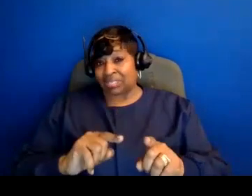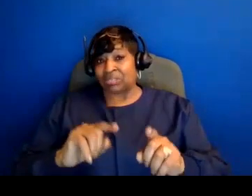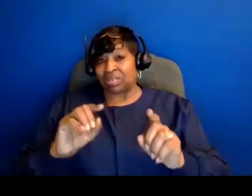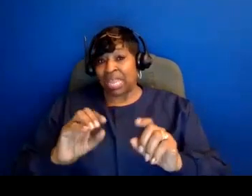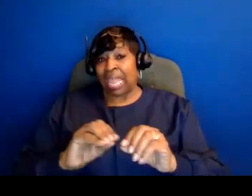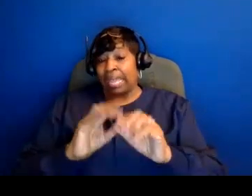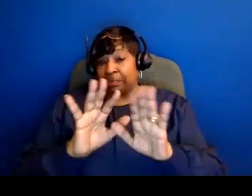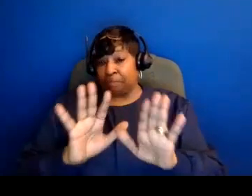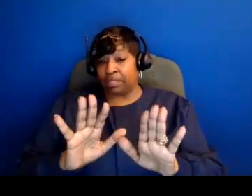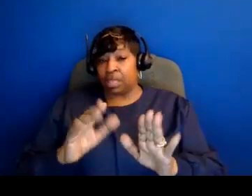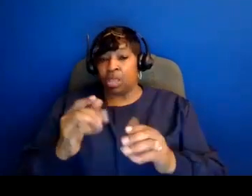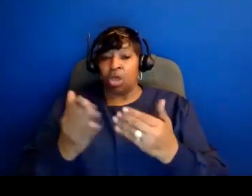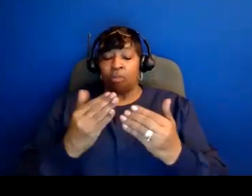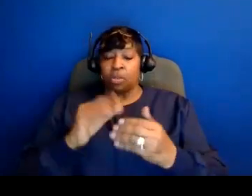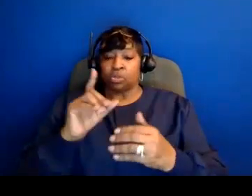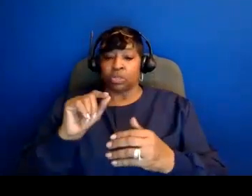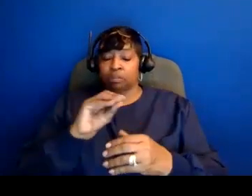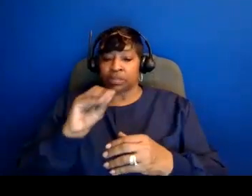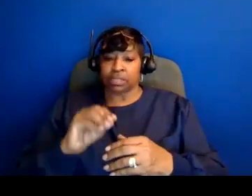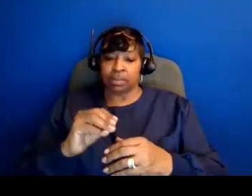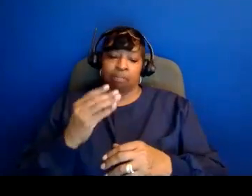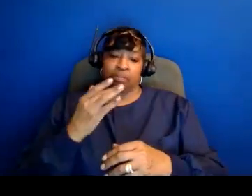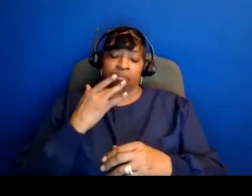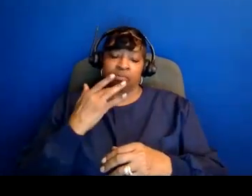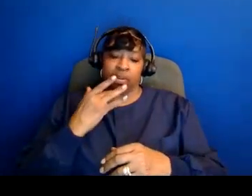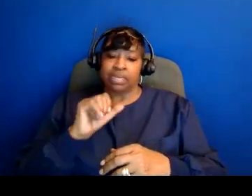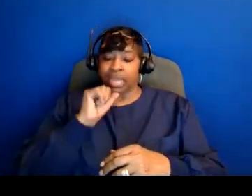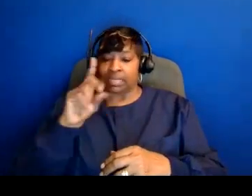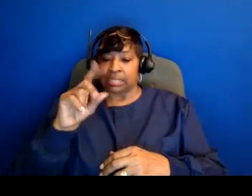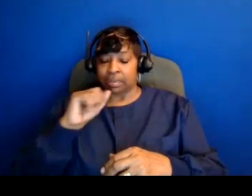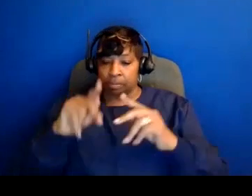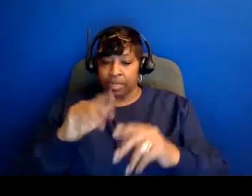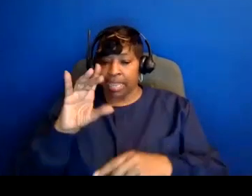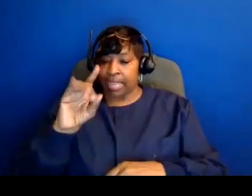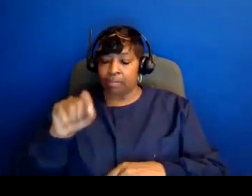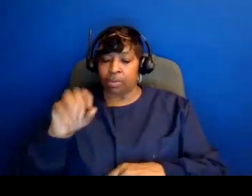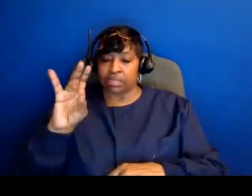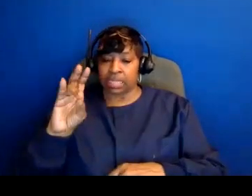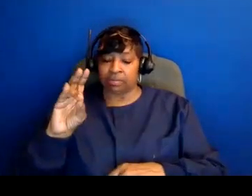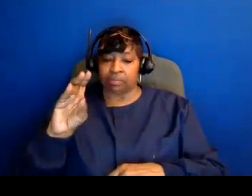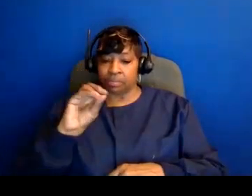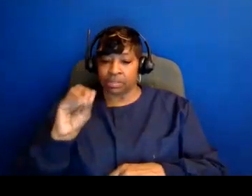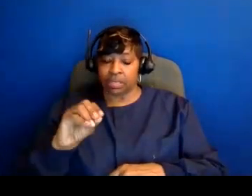lauravanpuymbrouck: Almost 1% moderately preferred people with disabilities, 2.7 slightly preferred people with disabilities.